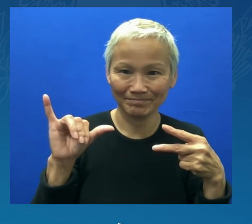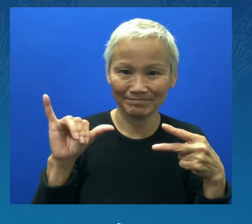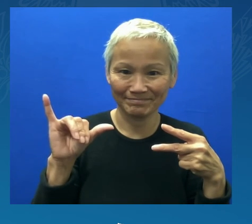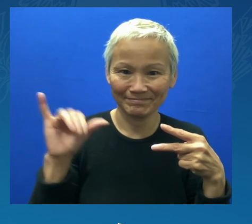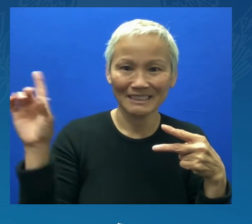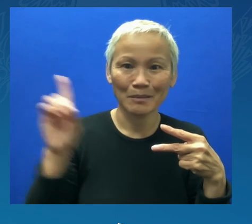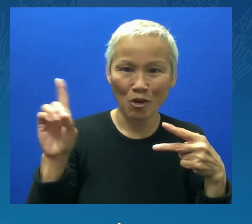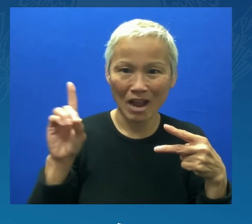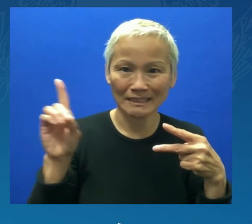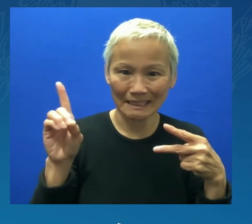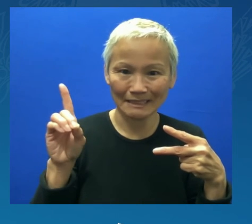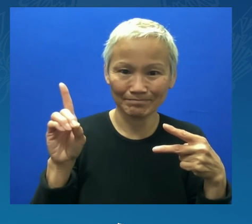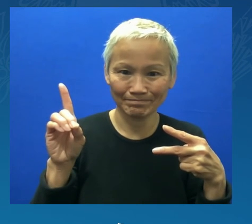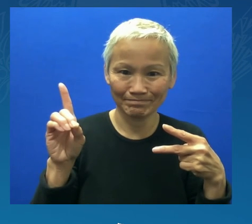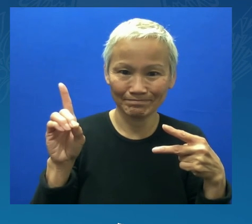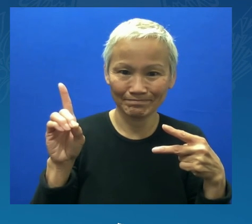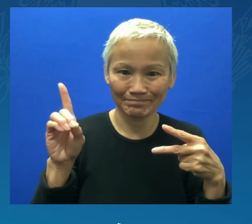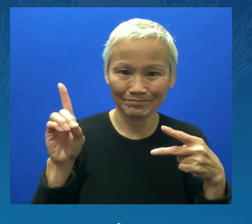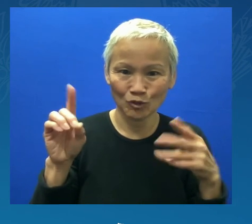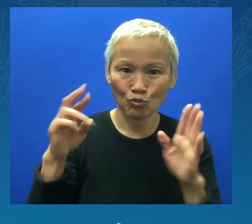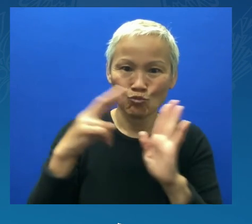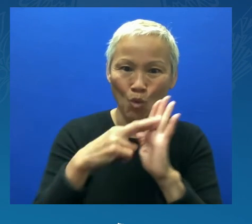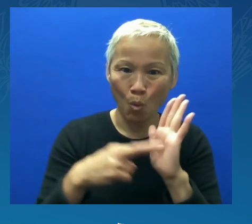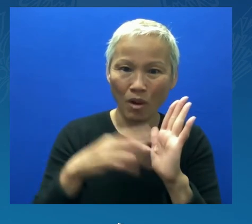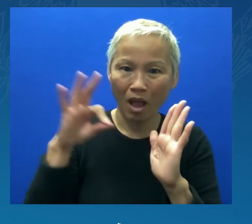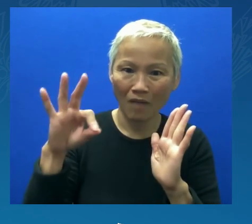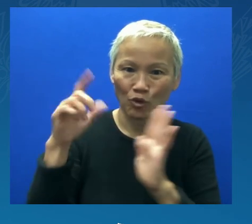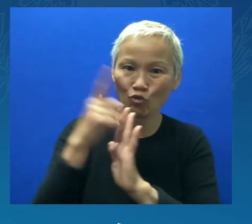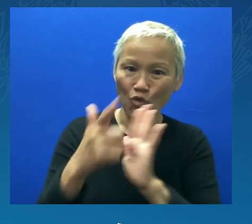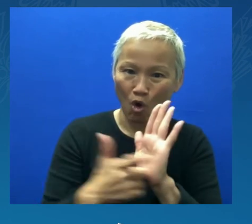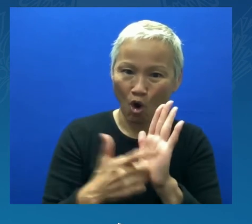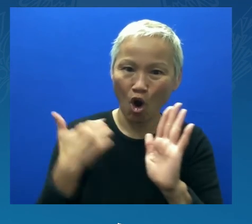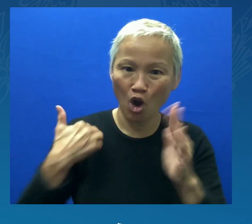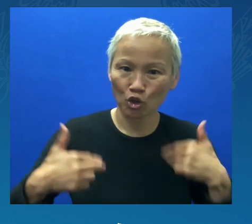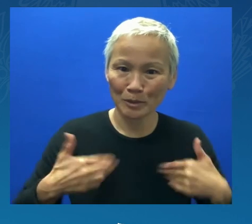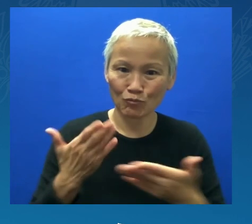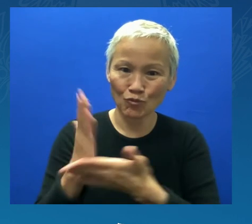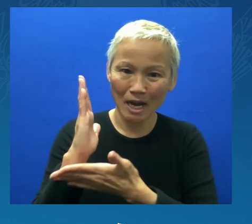human rights, which very much this is at the center of -- freedom, liberty.